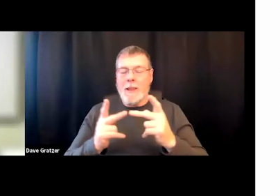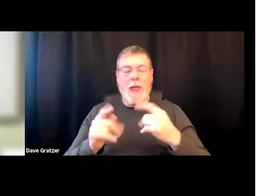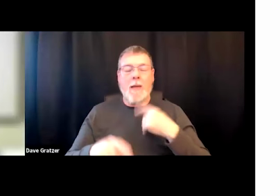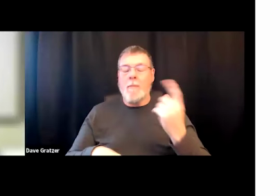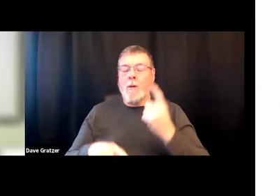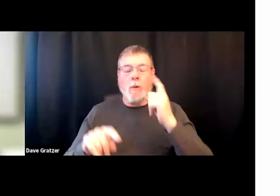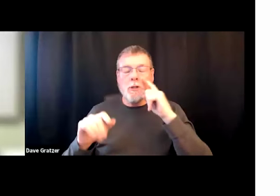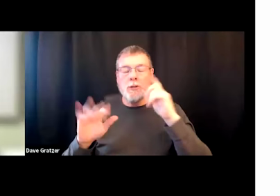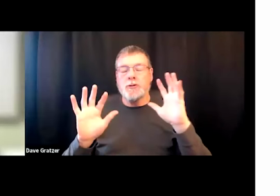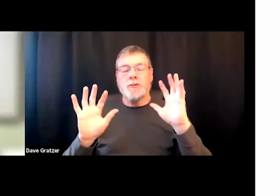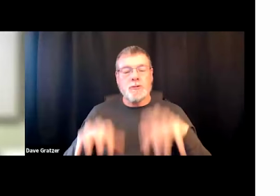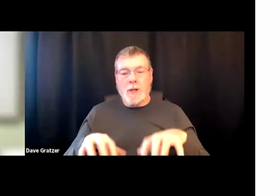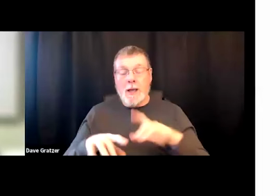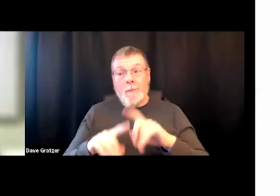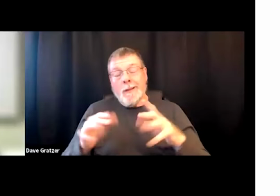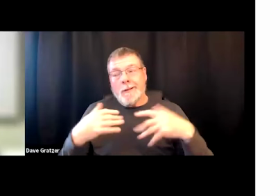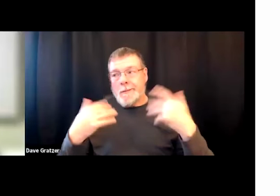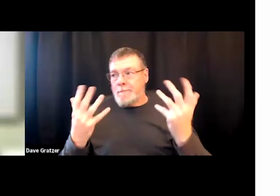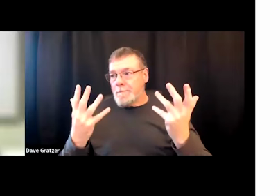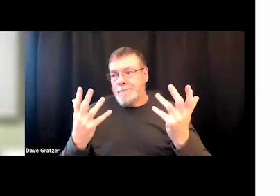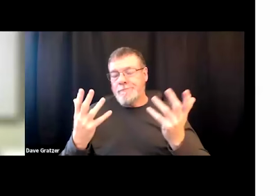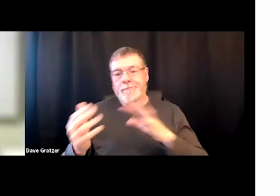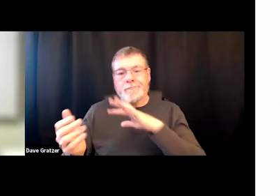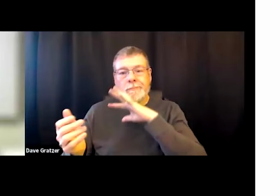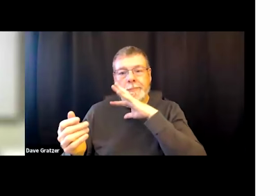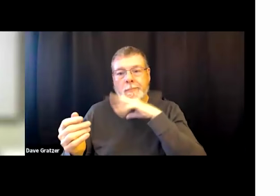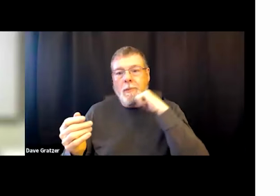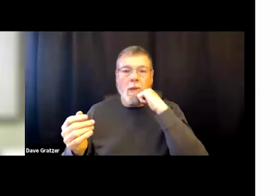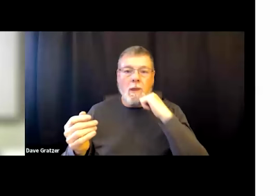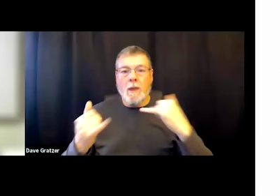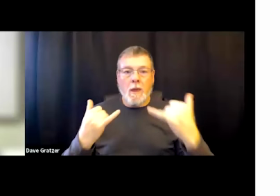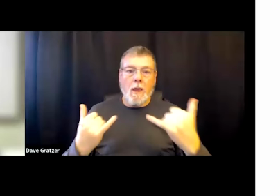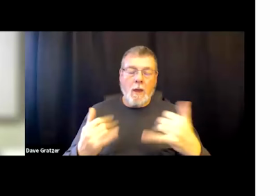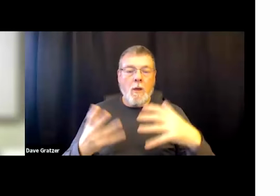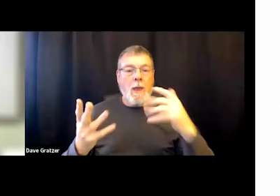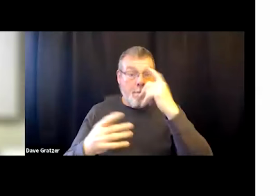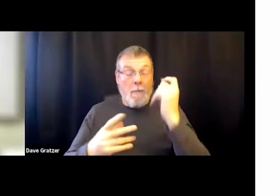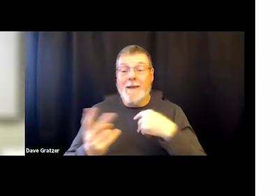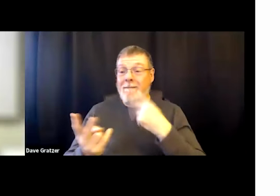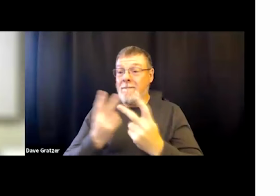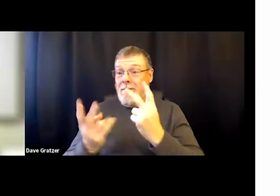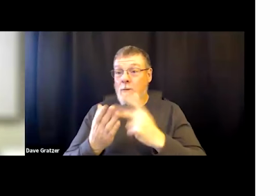but I guess not as shocked anymore as visiting programs that have developed their own instruments